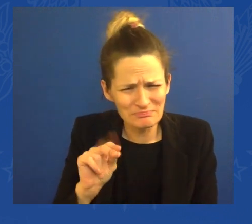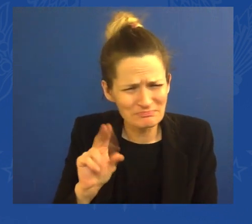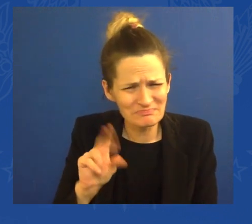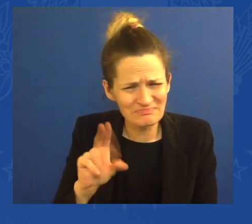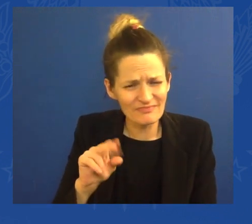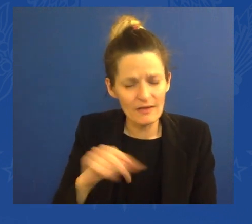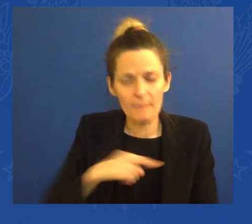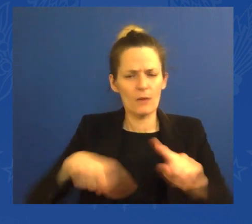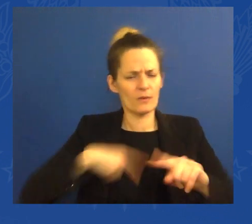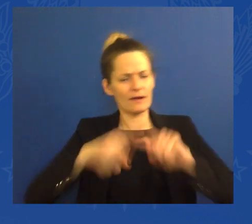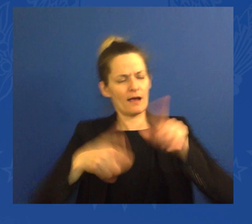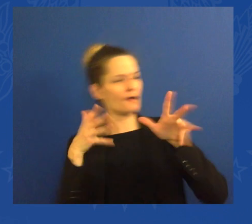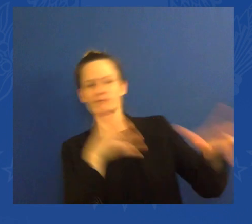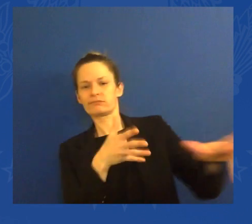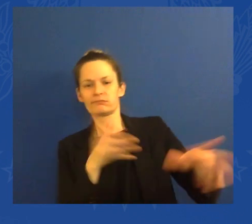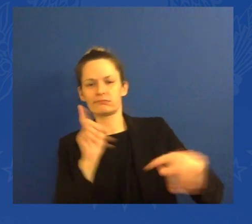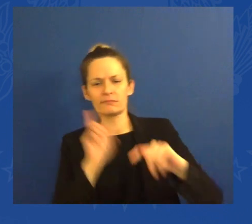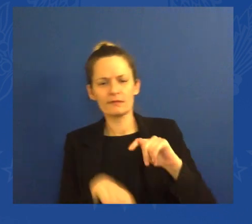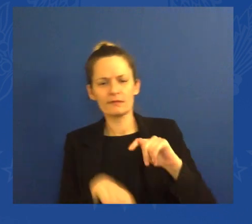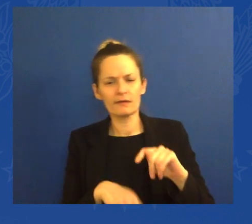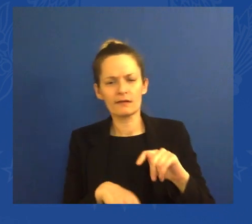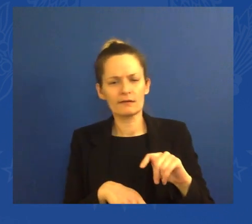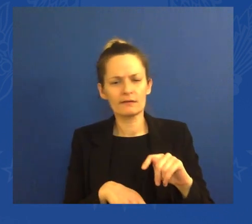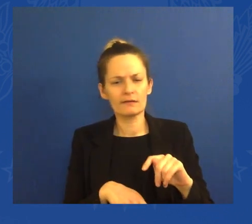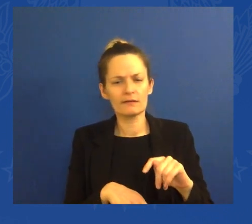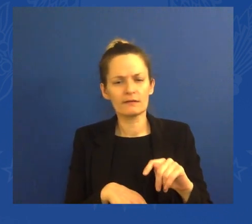on being able to split up the United States.